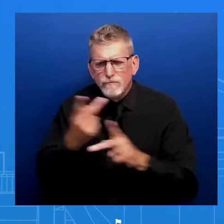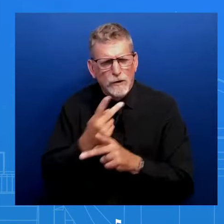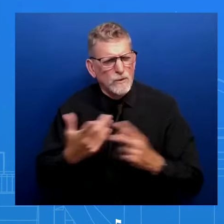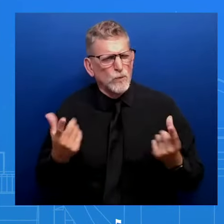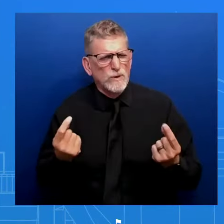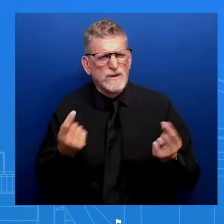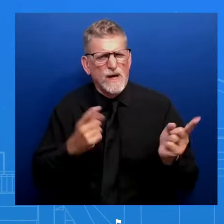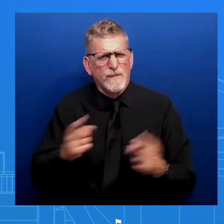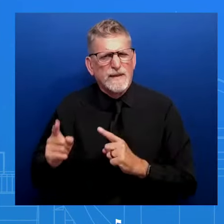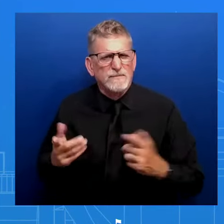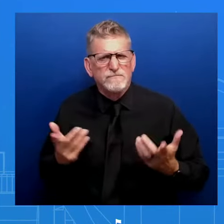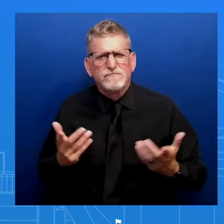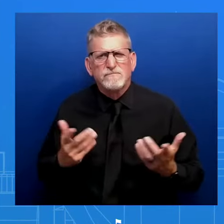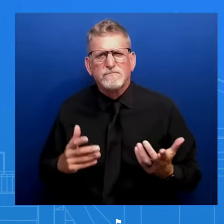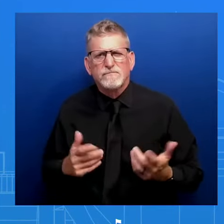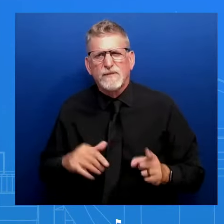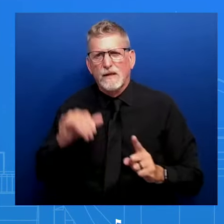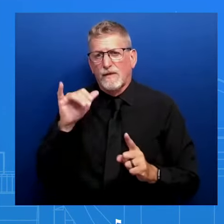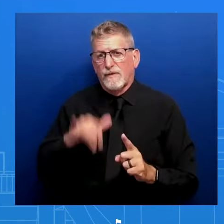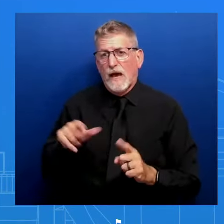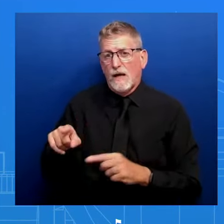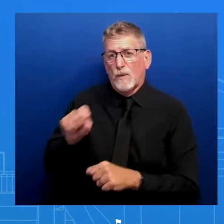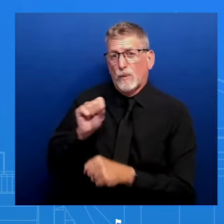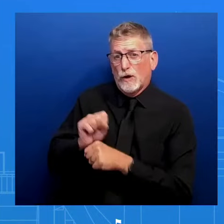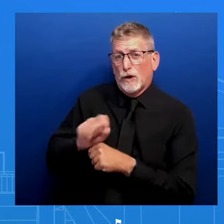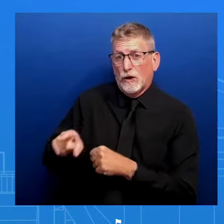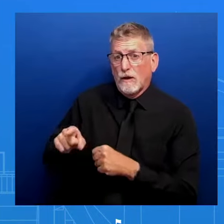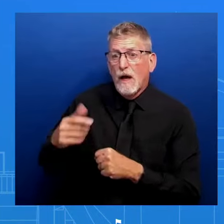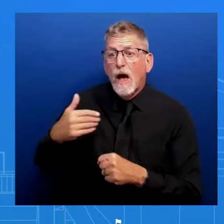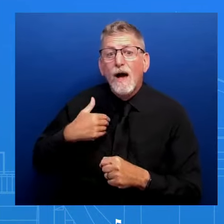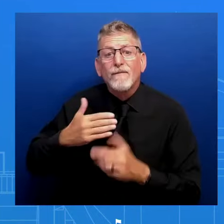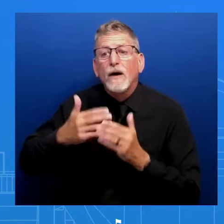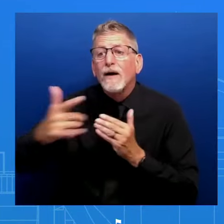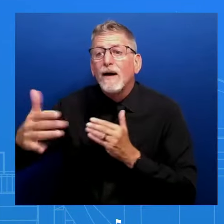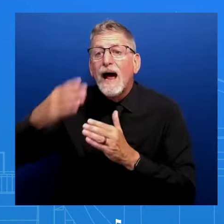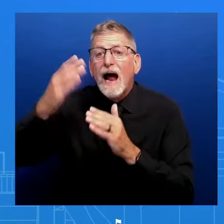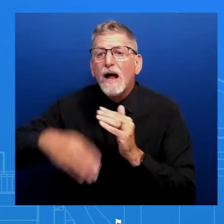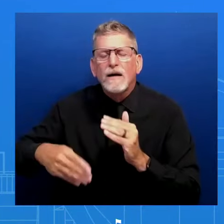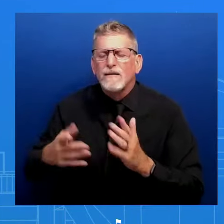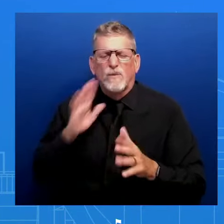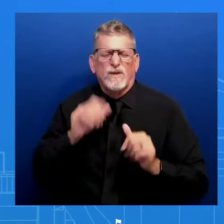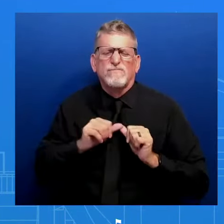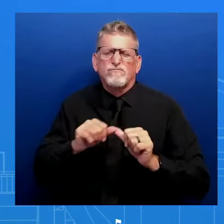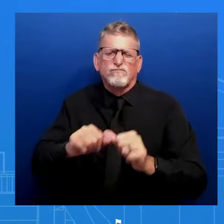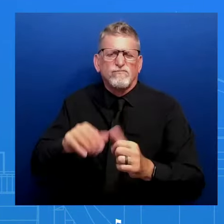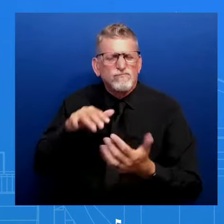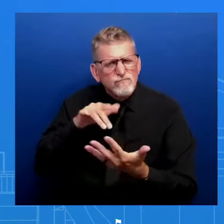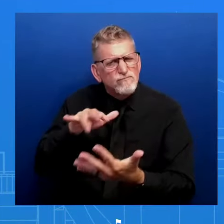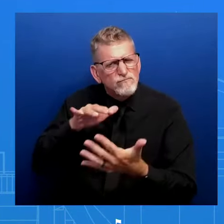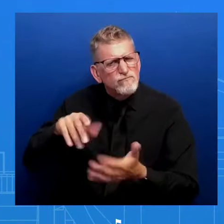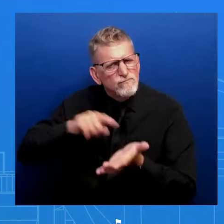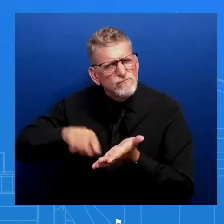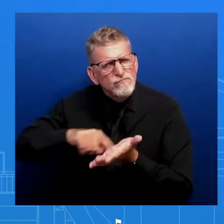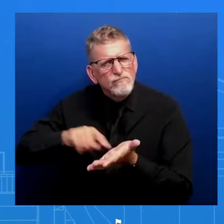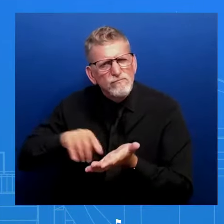So, if -- if your -- if your question is, you know, do we think we need to be transparent with the American people, of course, we --